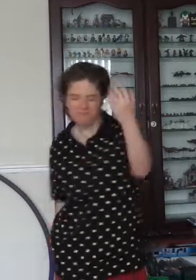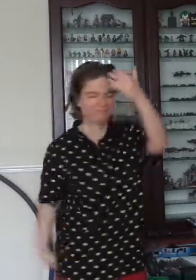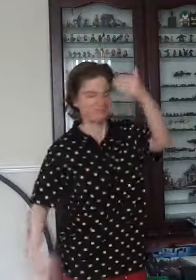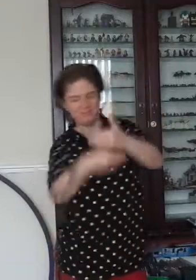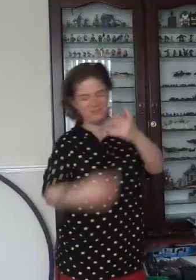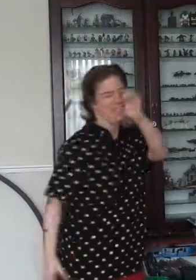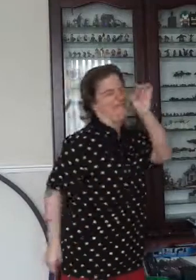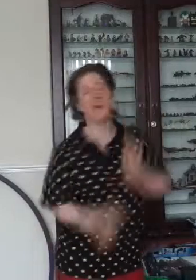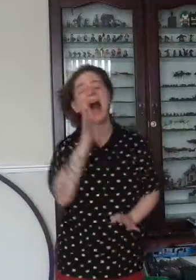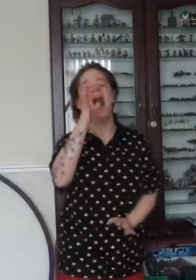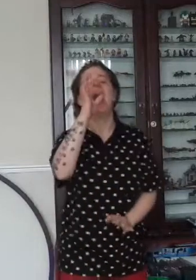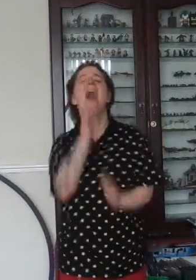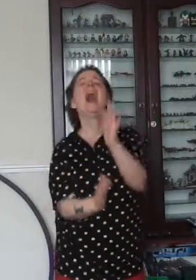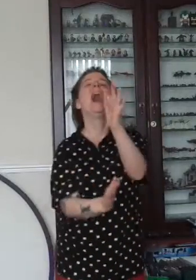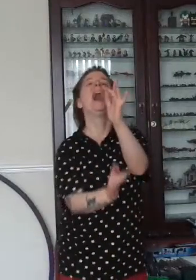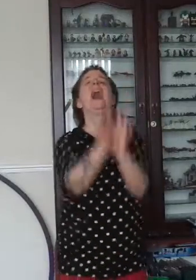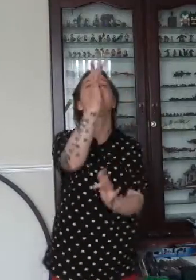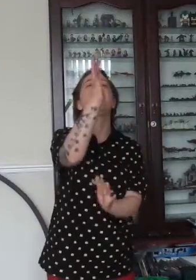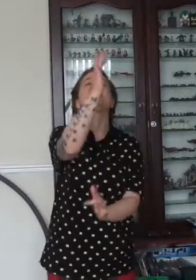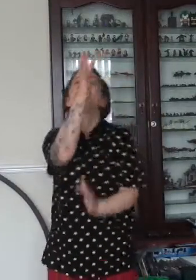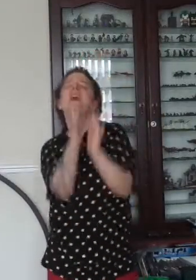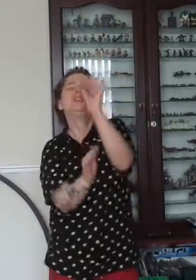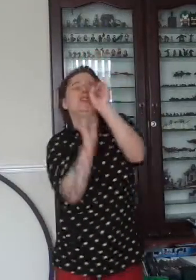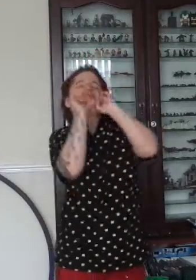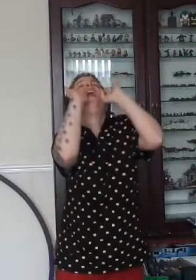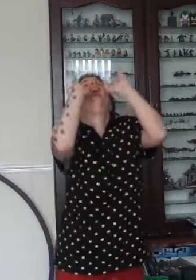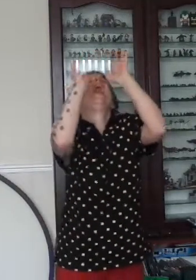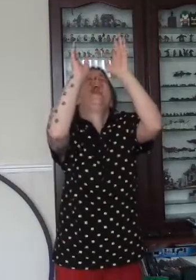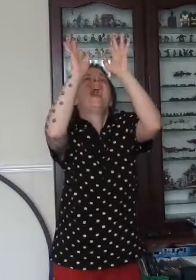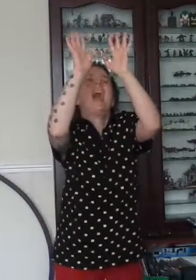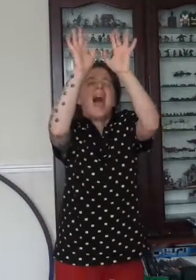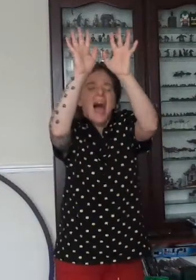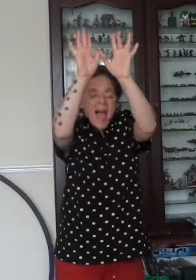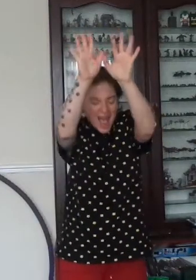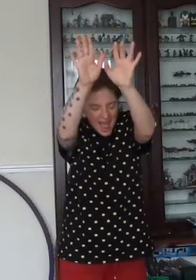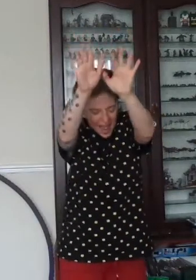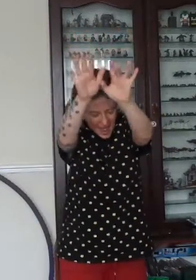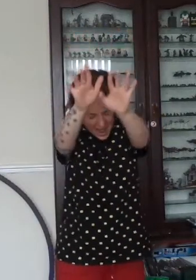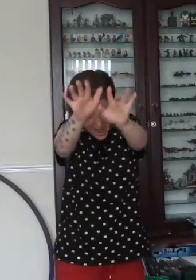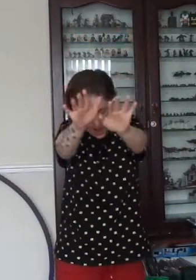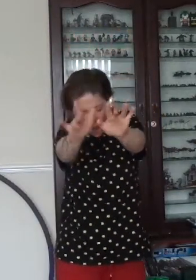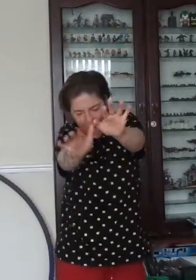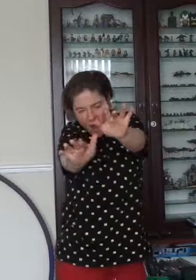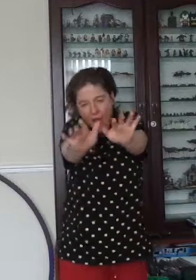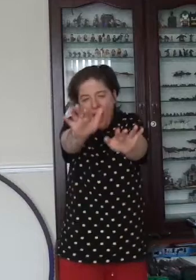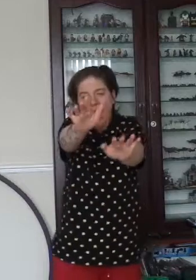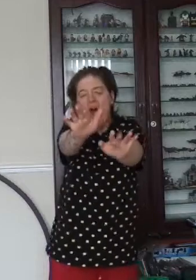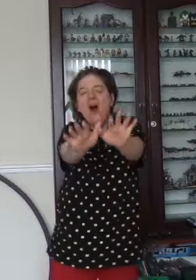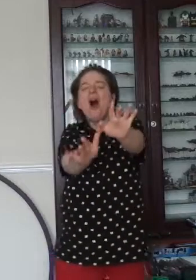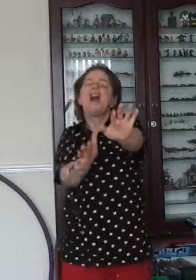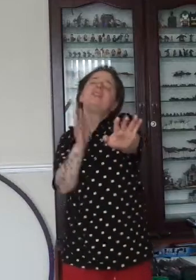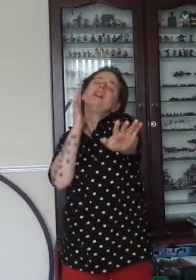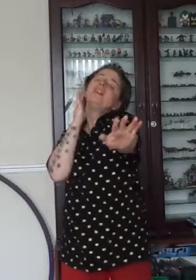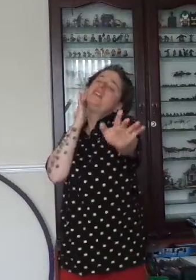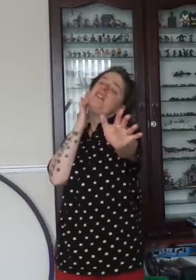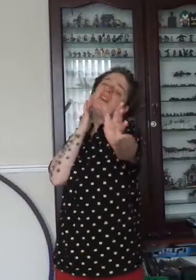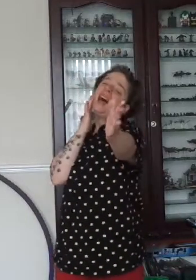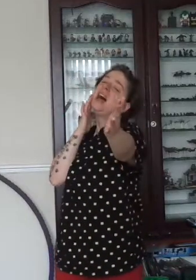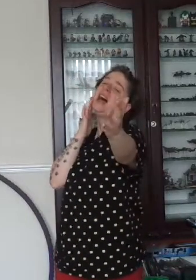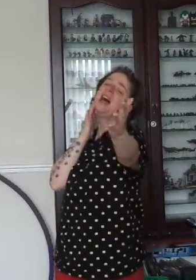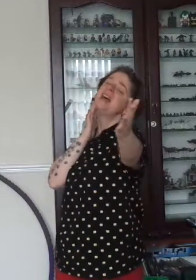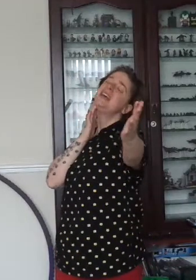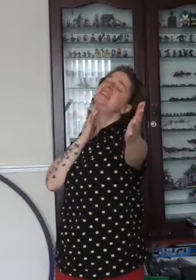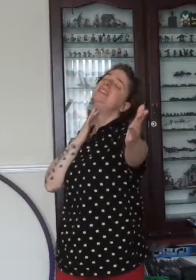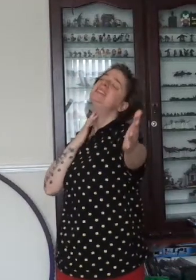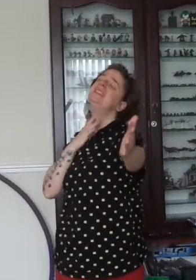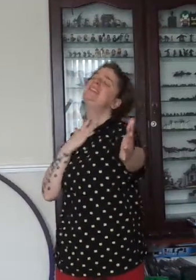I set fire to the rain Watched it pour as I touched your face